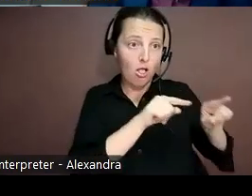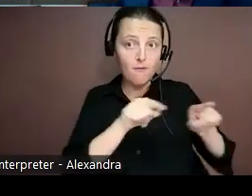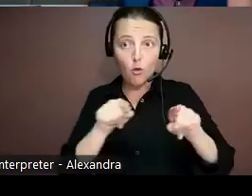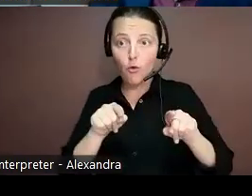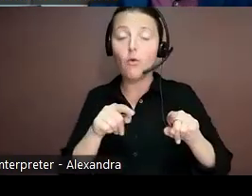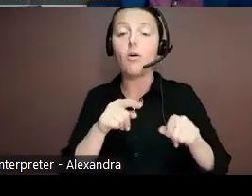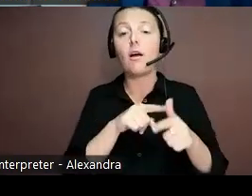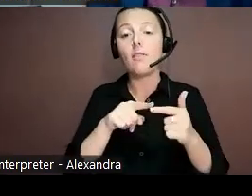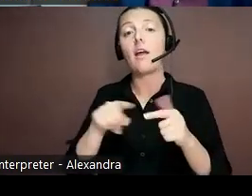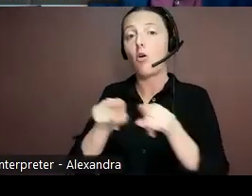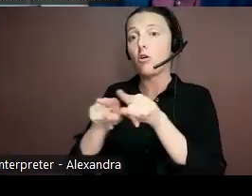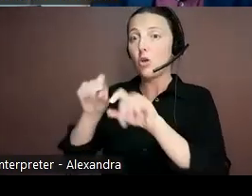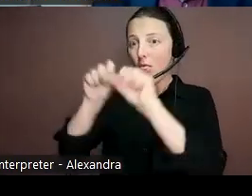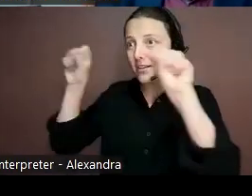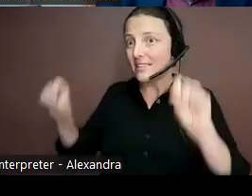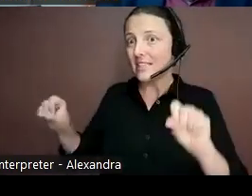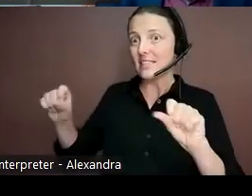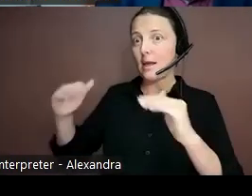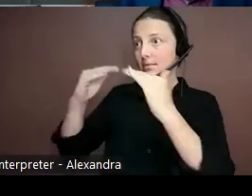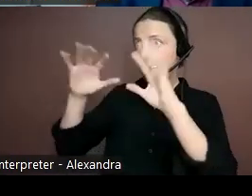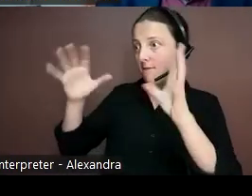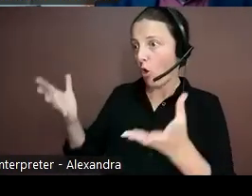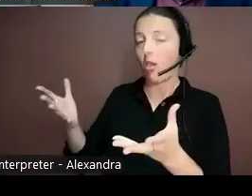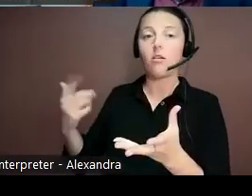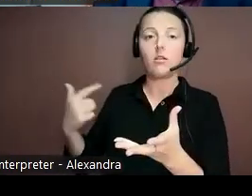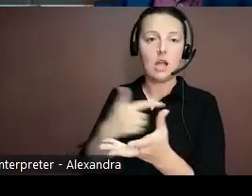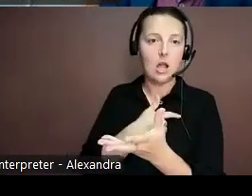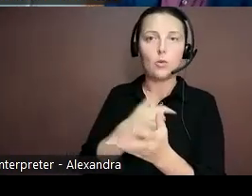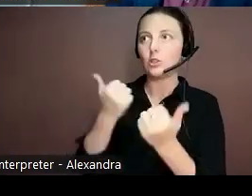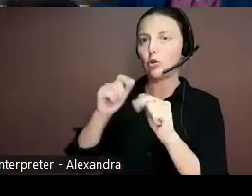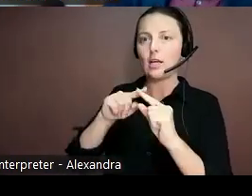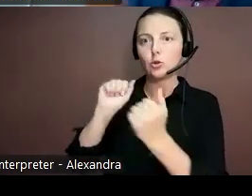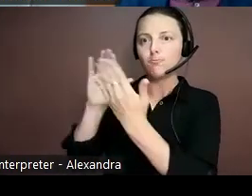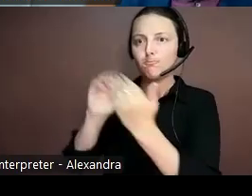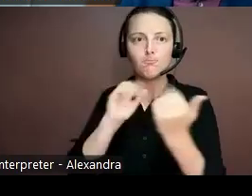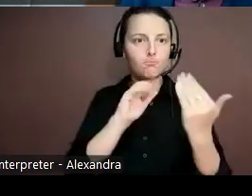you do on a systems level as well uh that we've we've certainly tried on an individual level like